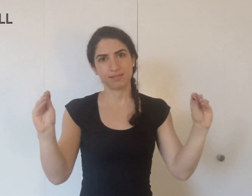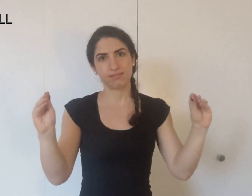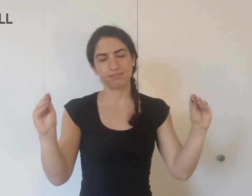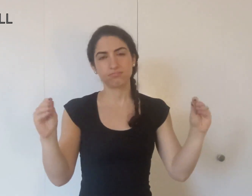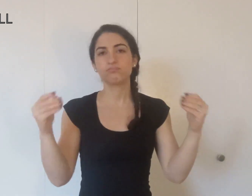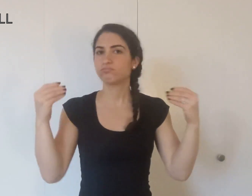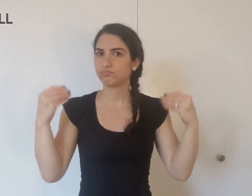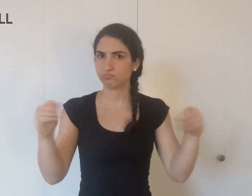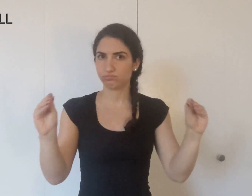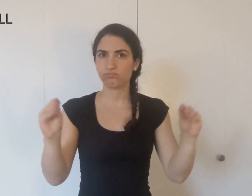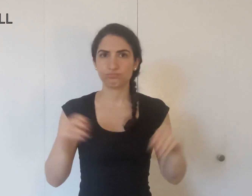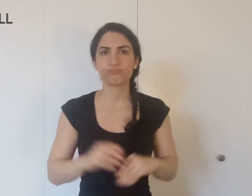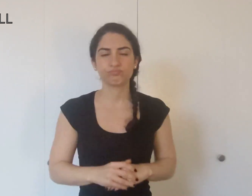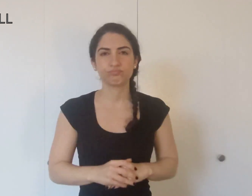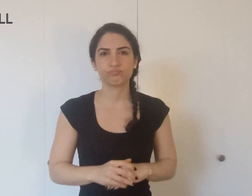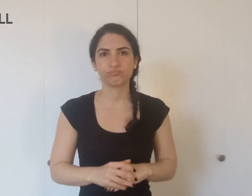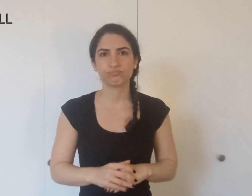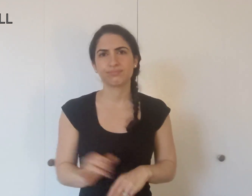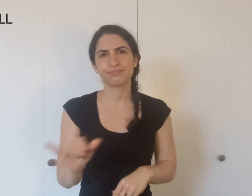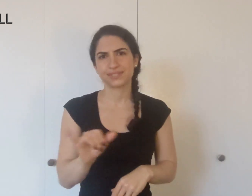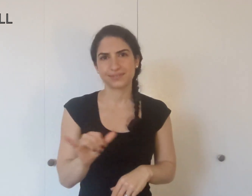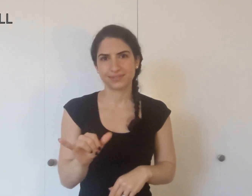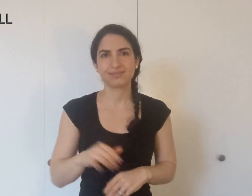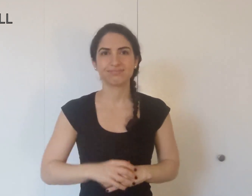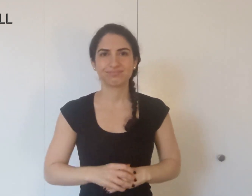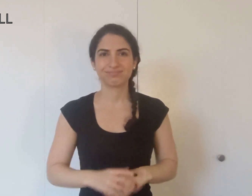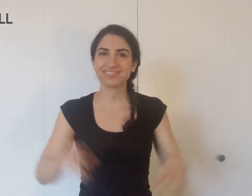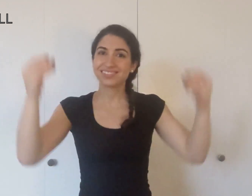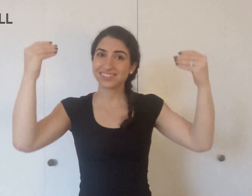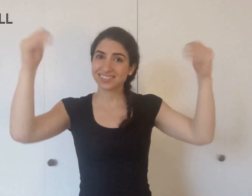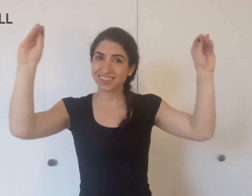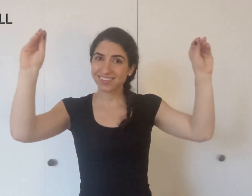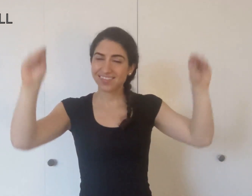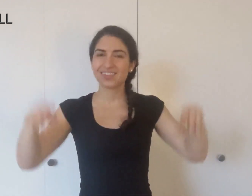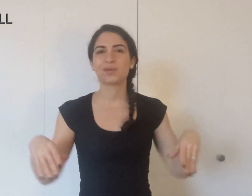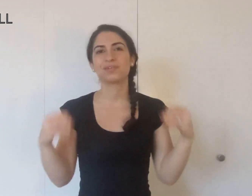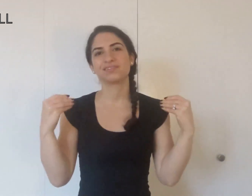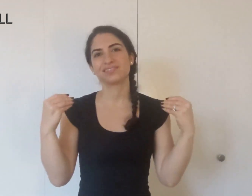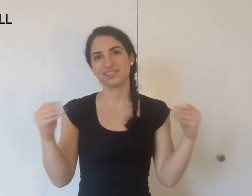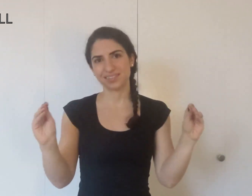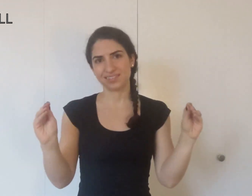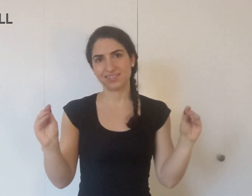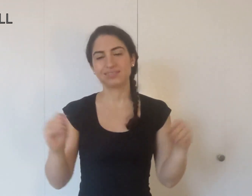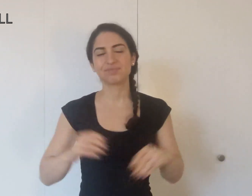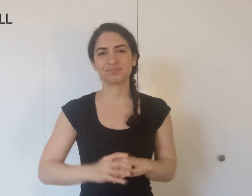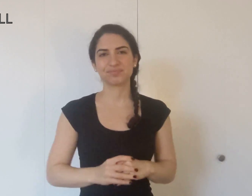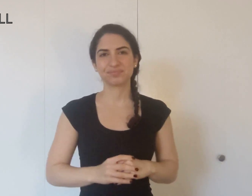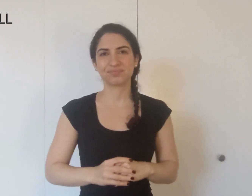they're lower. SELL. Same thing. SELL, SELL